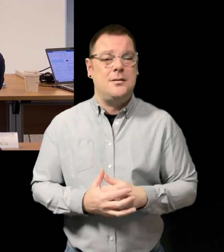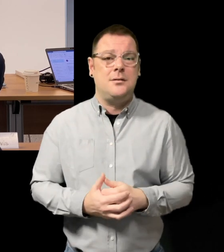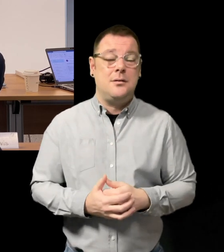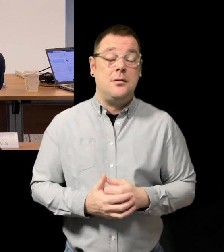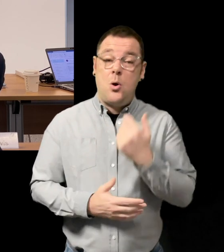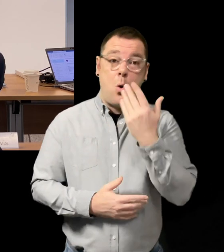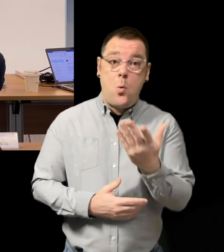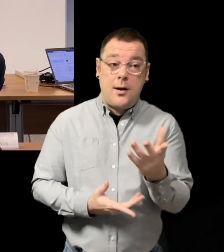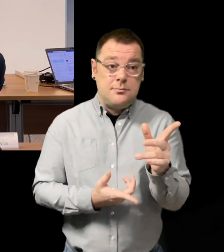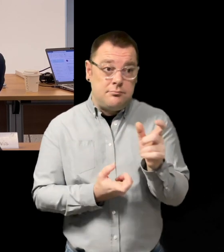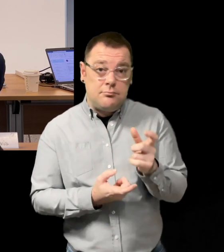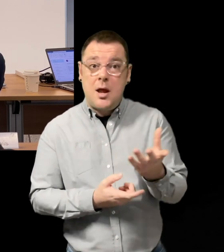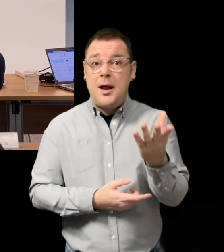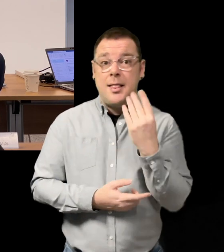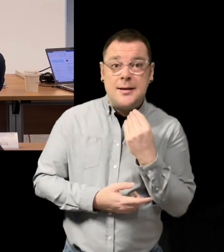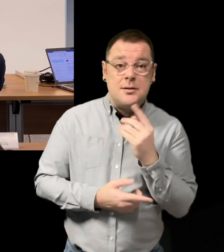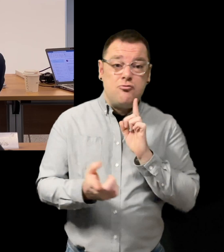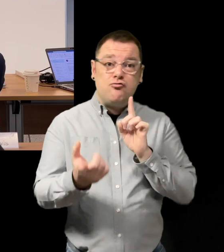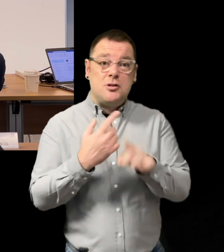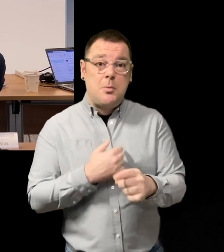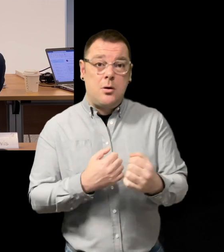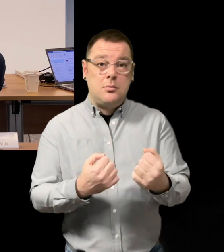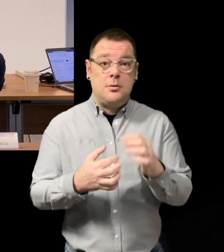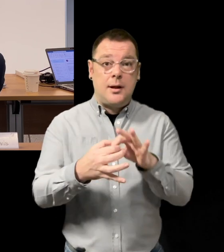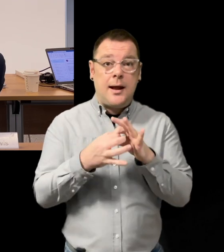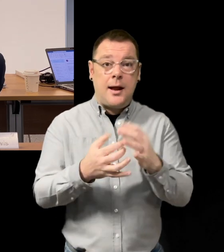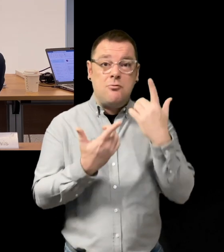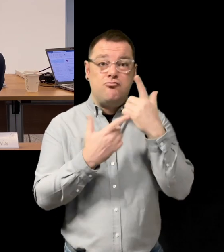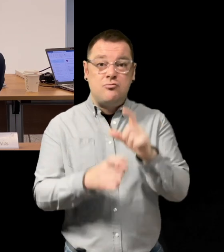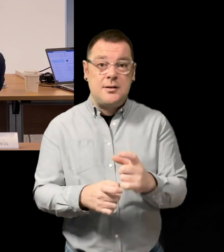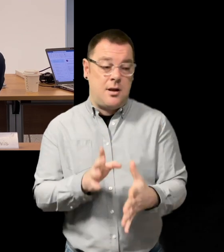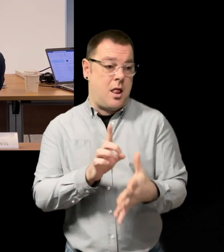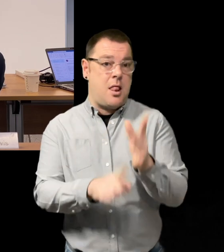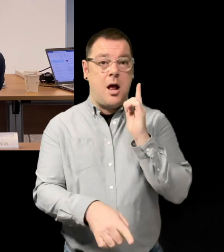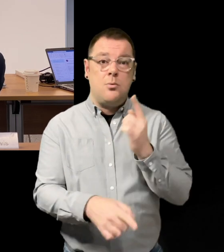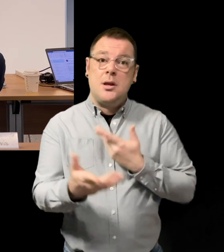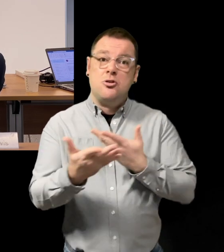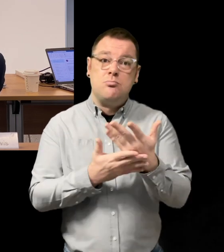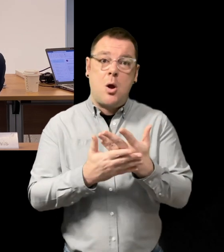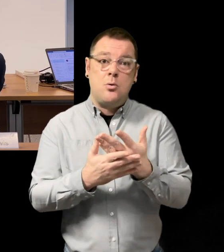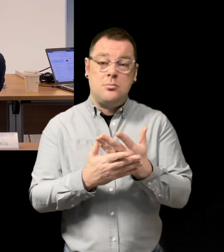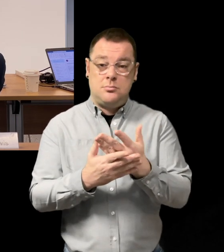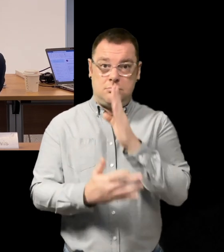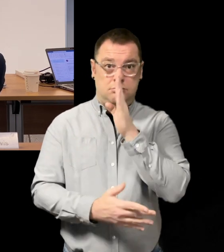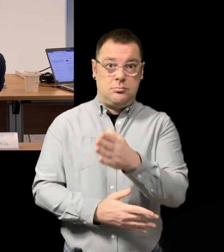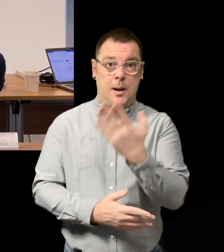We will always listen, respond and engage with our residents. Just last week, I spoke directly to parents of children